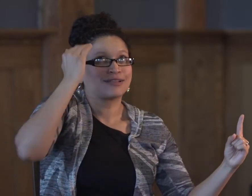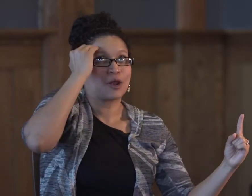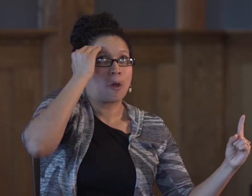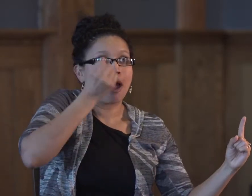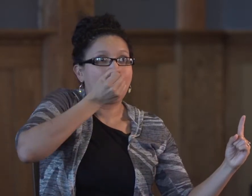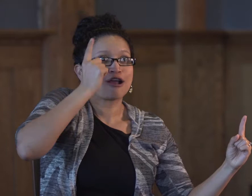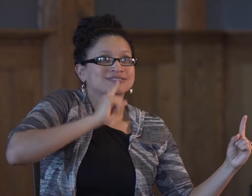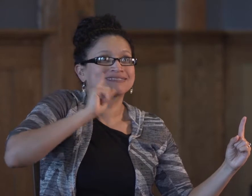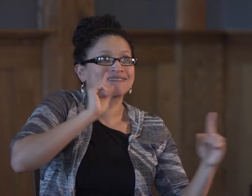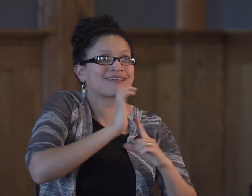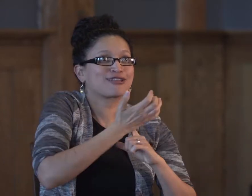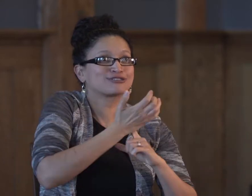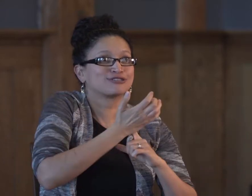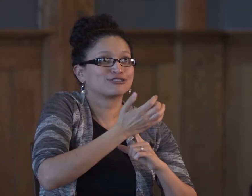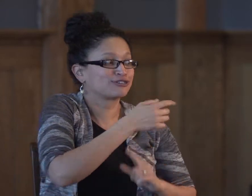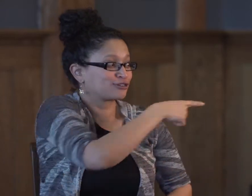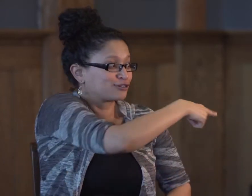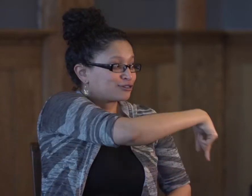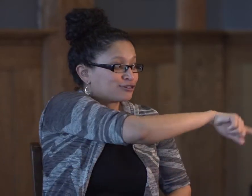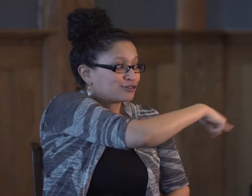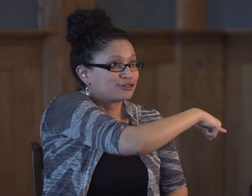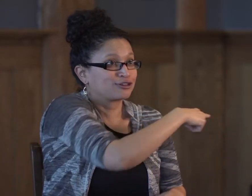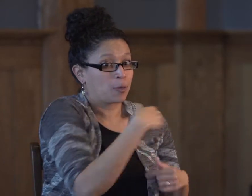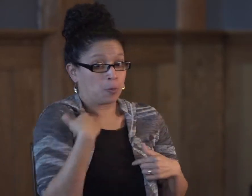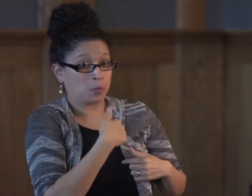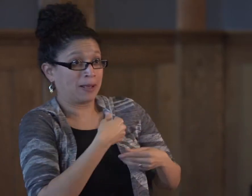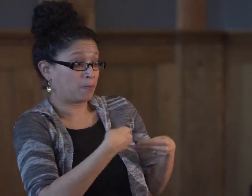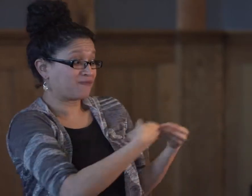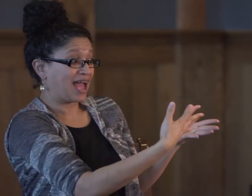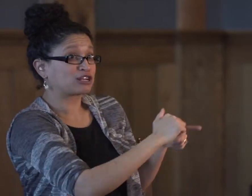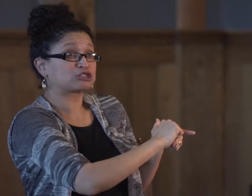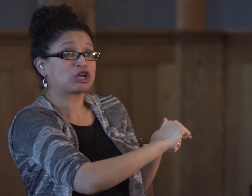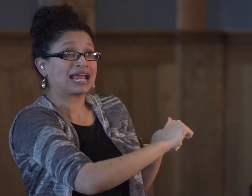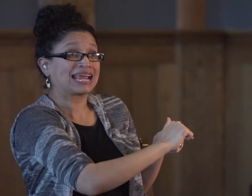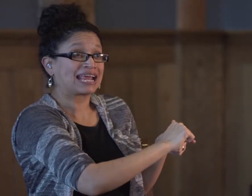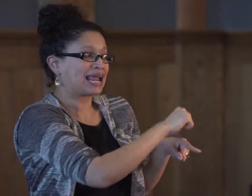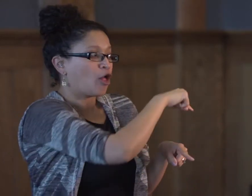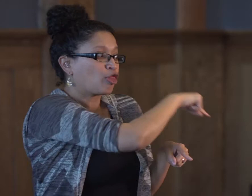on board have the same understanding of the Deaf community and Deaf culture? You know,